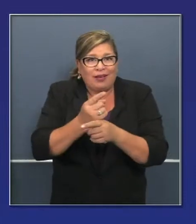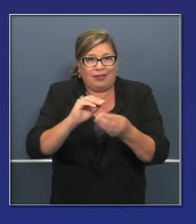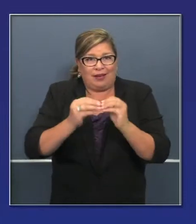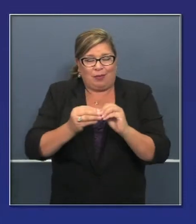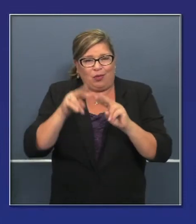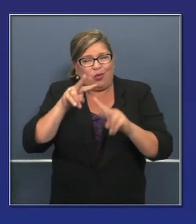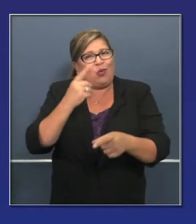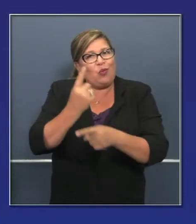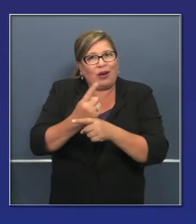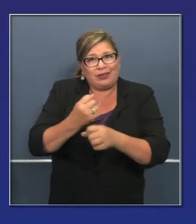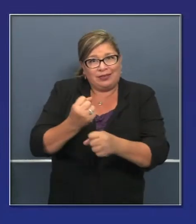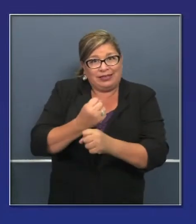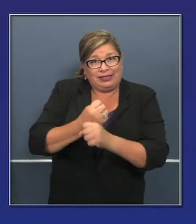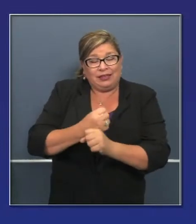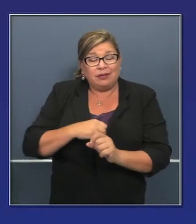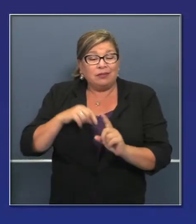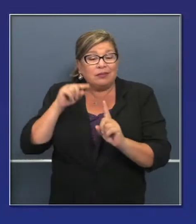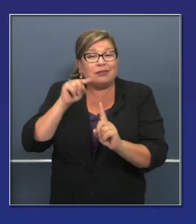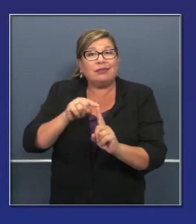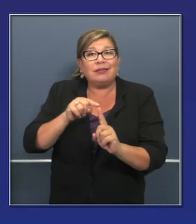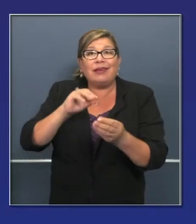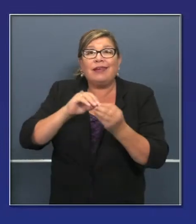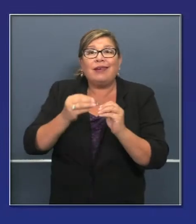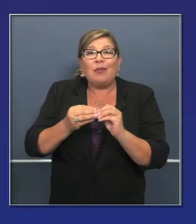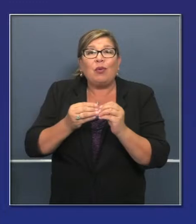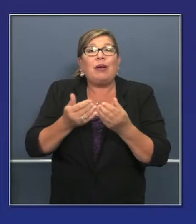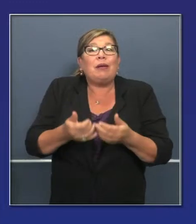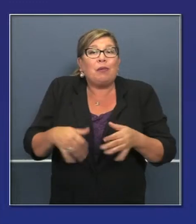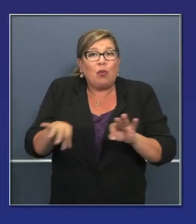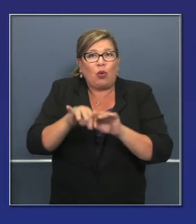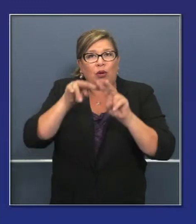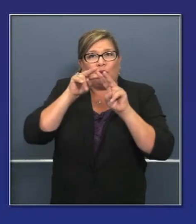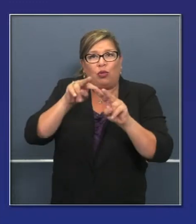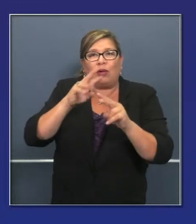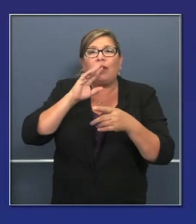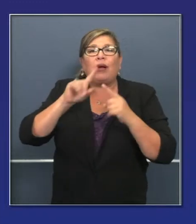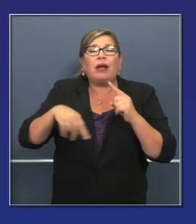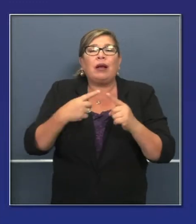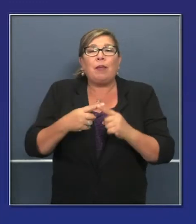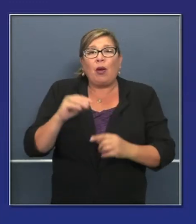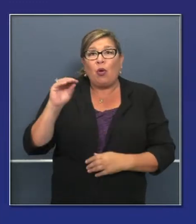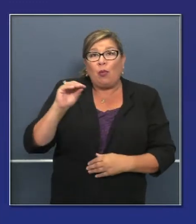states and that is the positivity rate that's the total number of tests you see on this slide